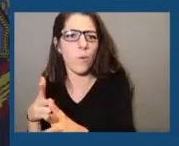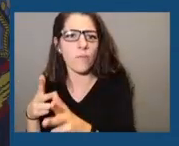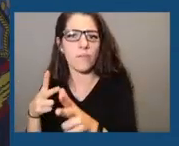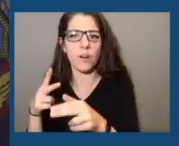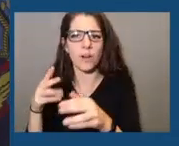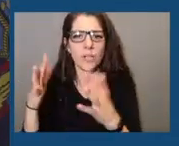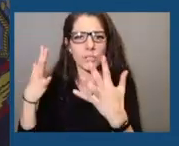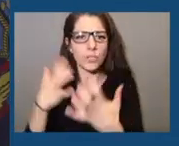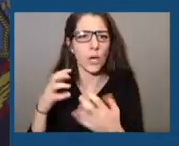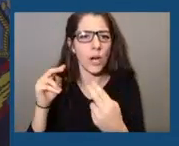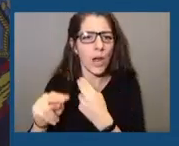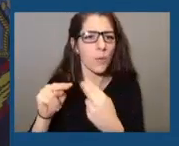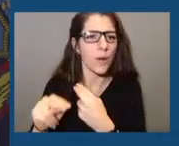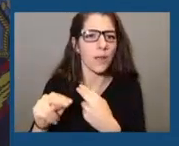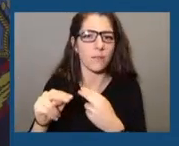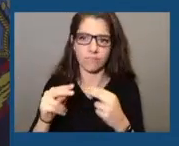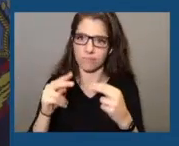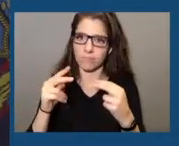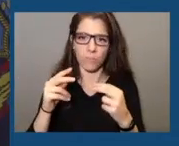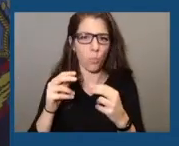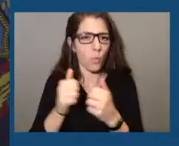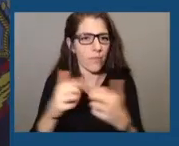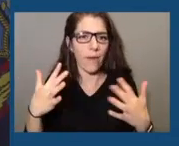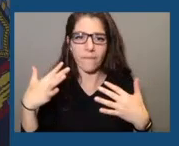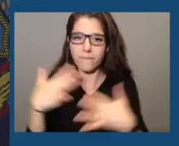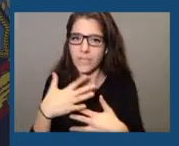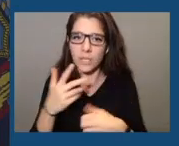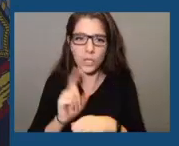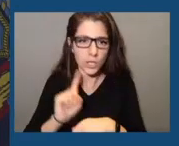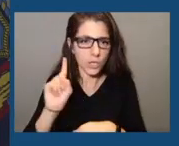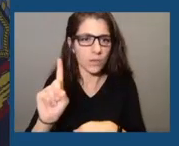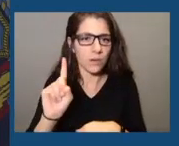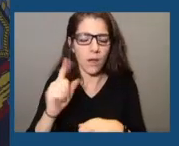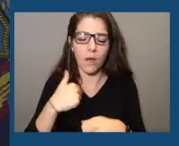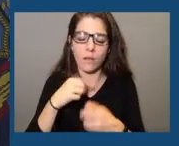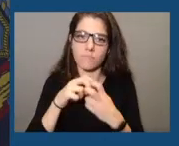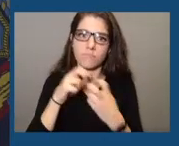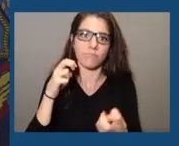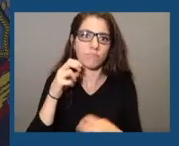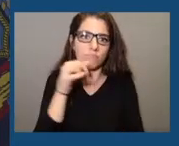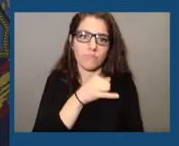they go in there fearless and I'm in awe of that. And I want everyone to know that I was